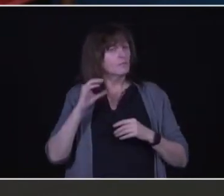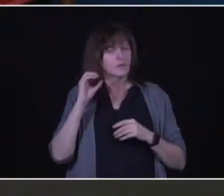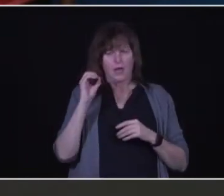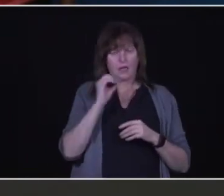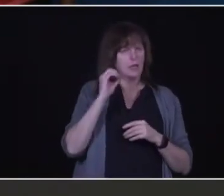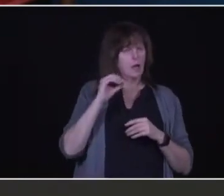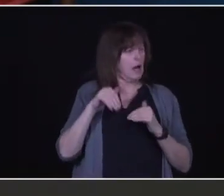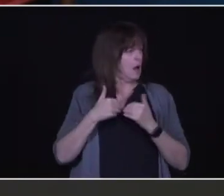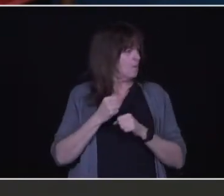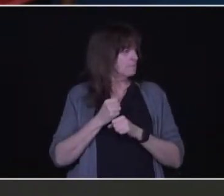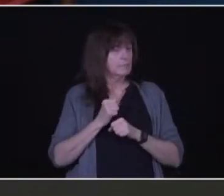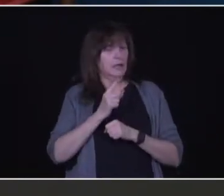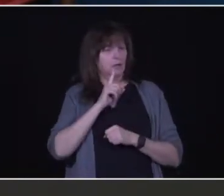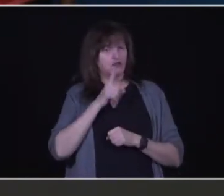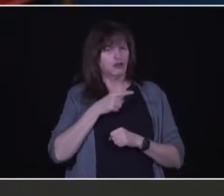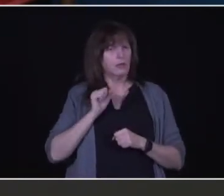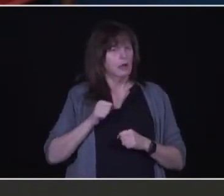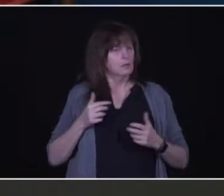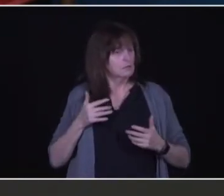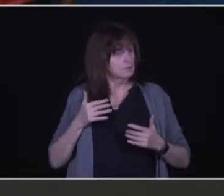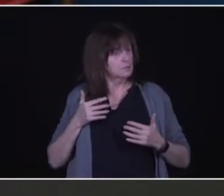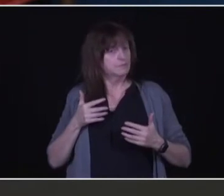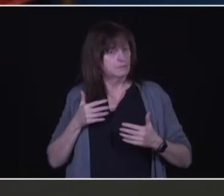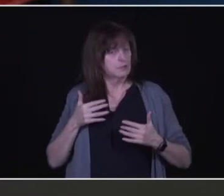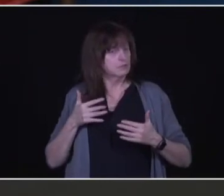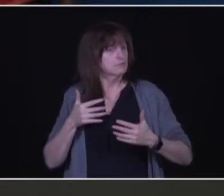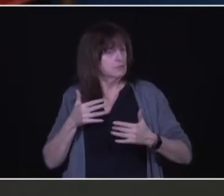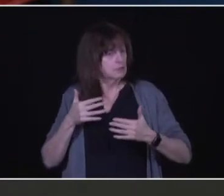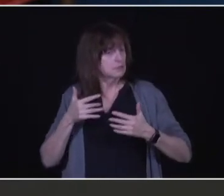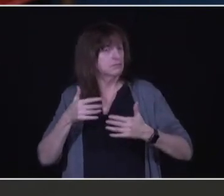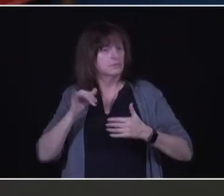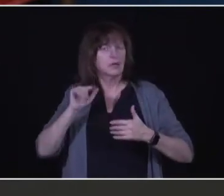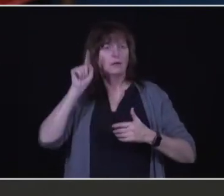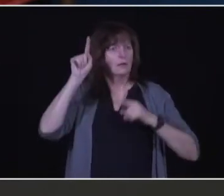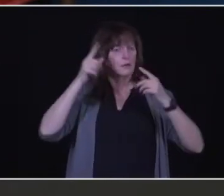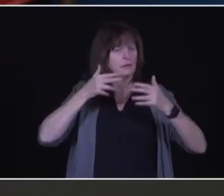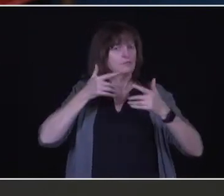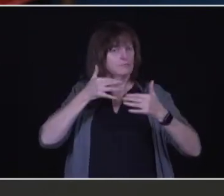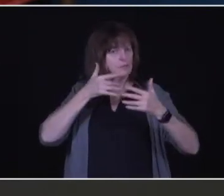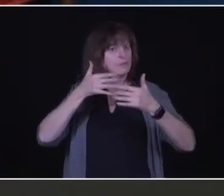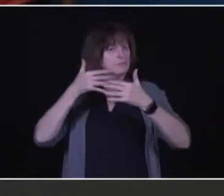roughly the same rate when it comes to the vaccine deployment and what it will do to